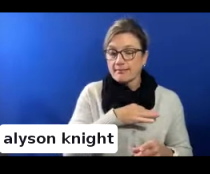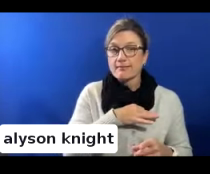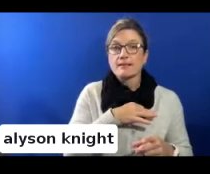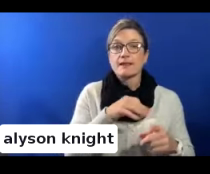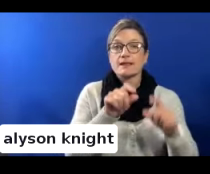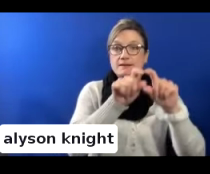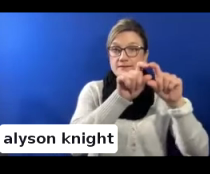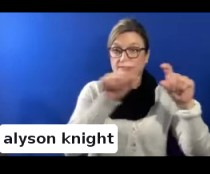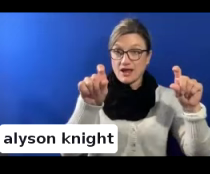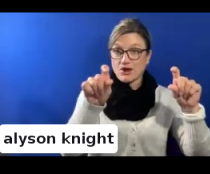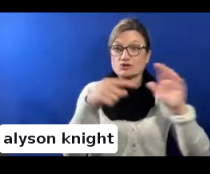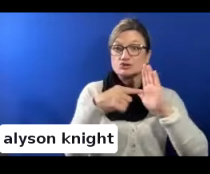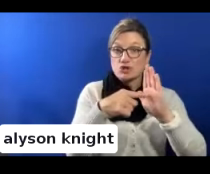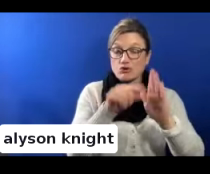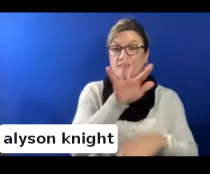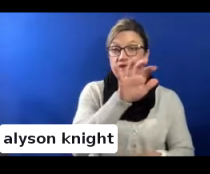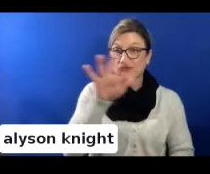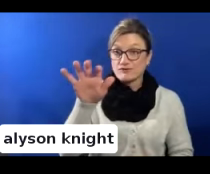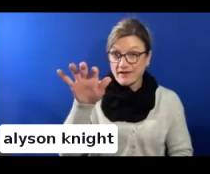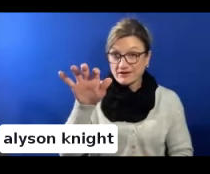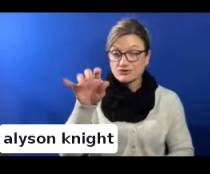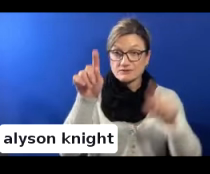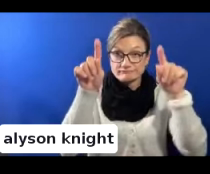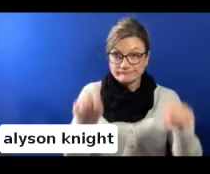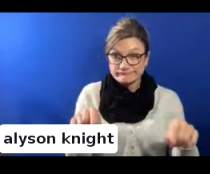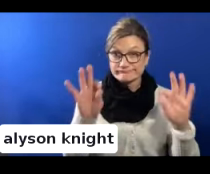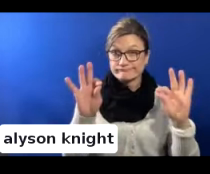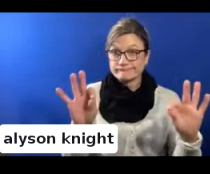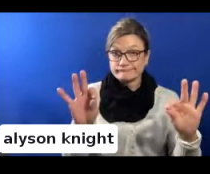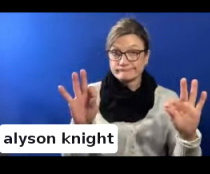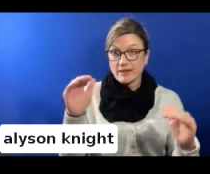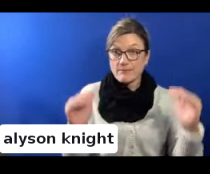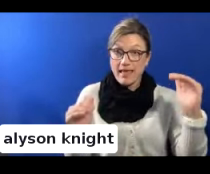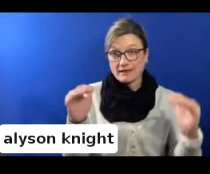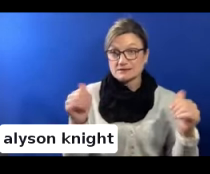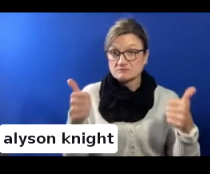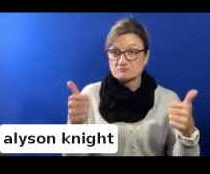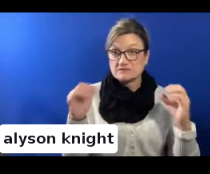Here the budget is itemized properly, and the balance remaining is zero.